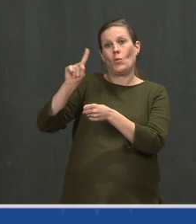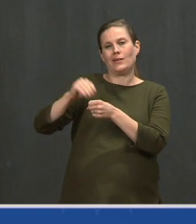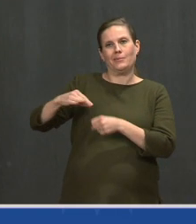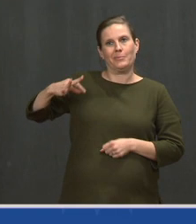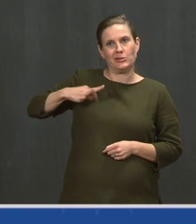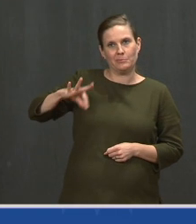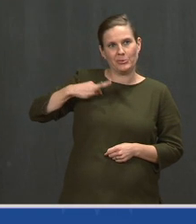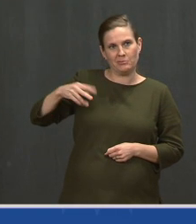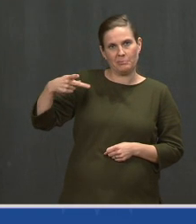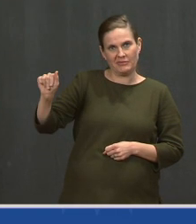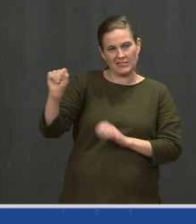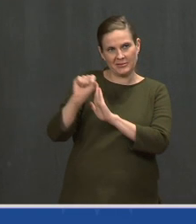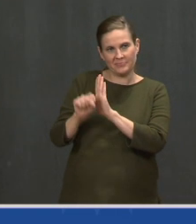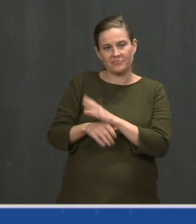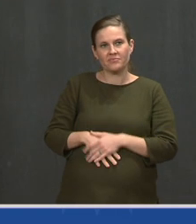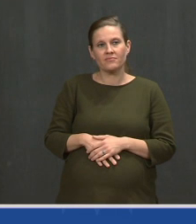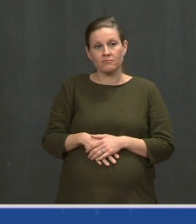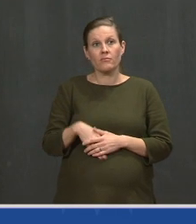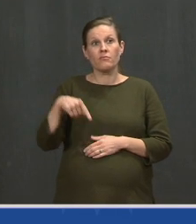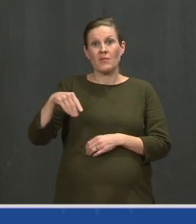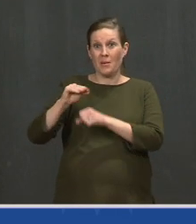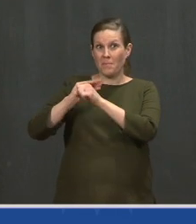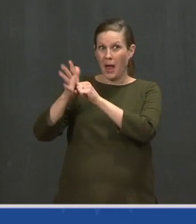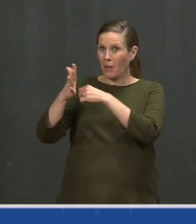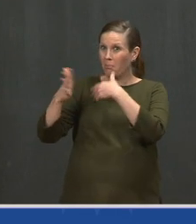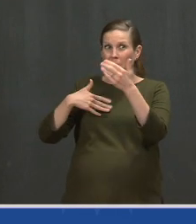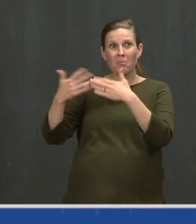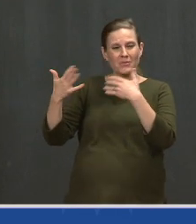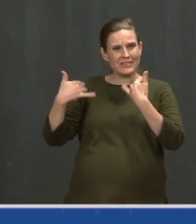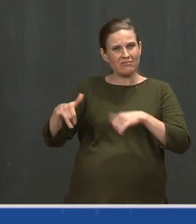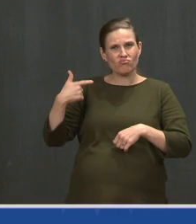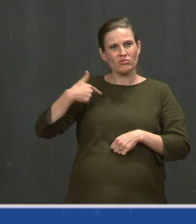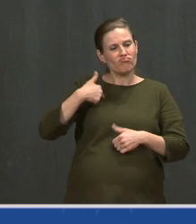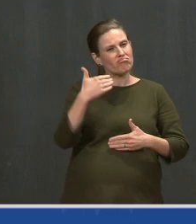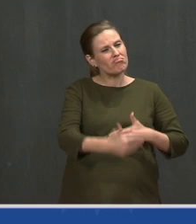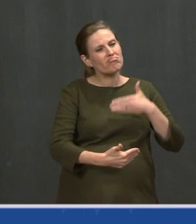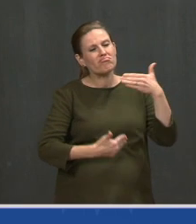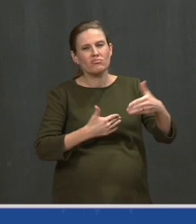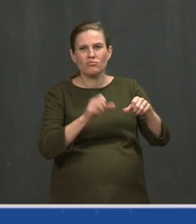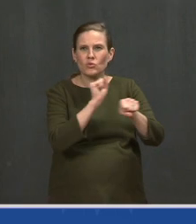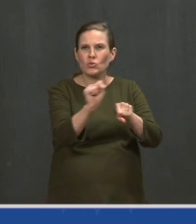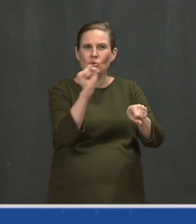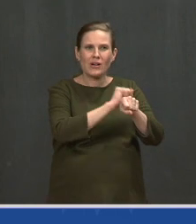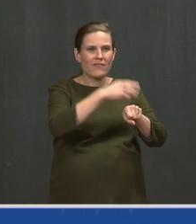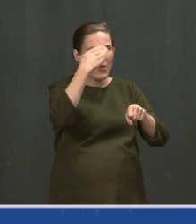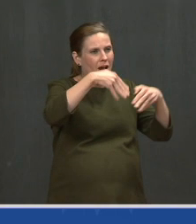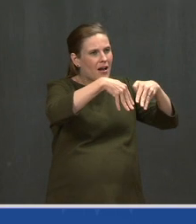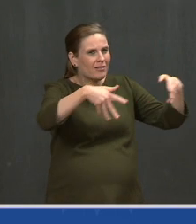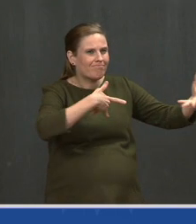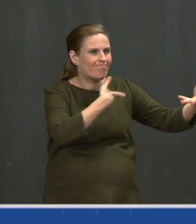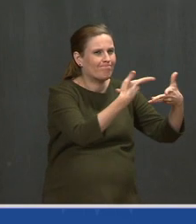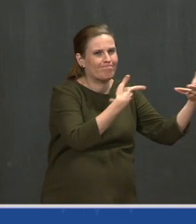me and my coworkers have been on the frontlines. It's my job. There's no working from home. We've kept the lights on and the power